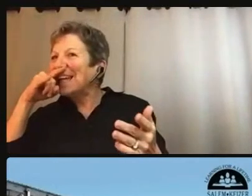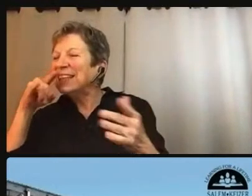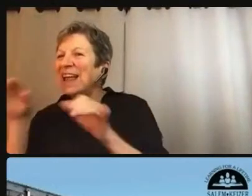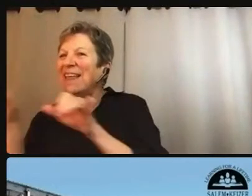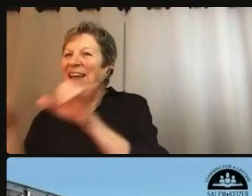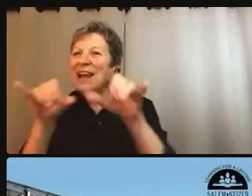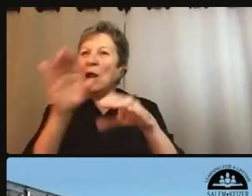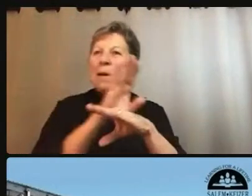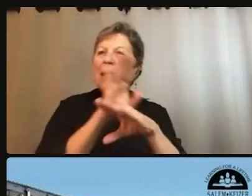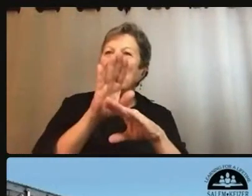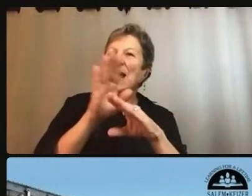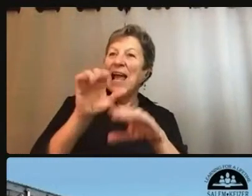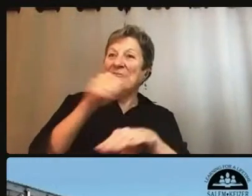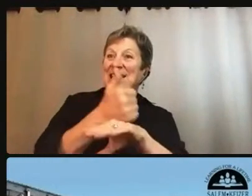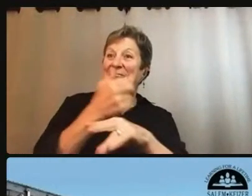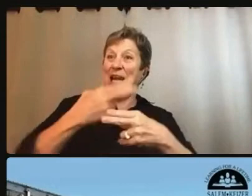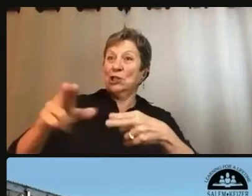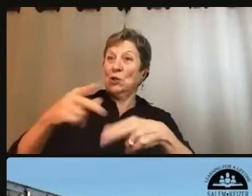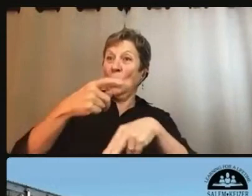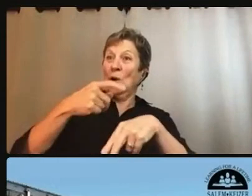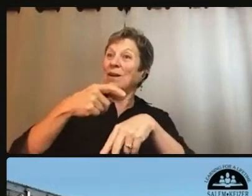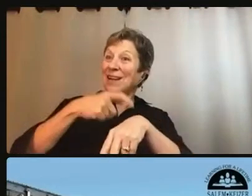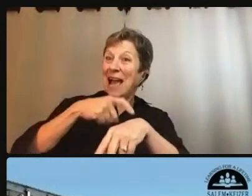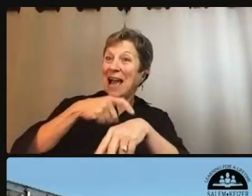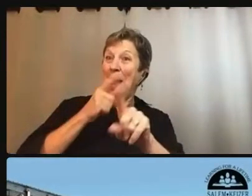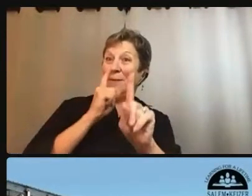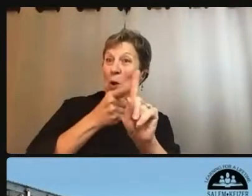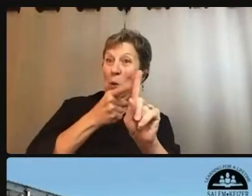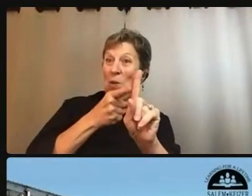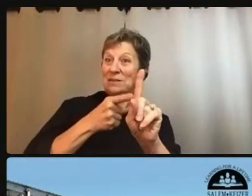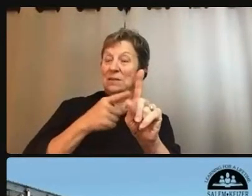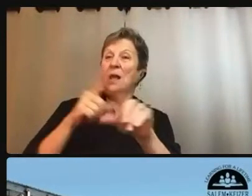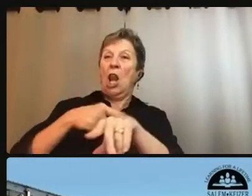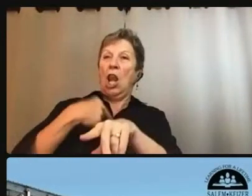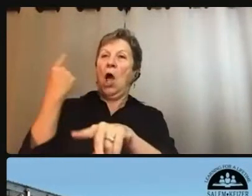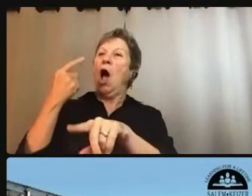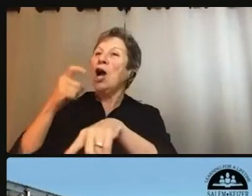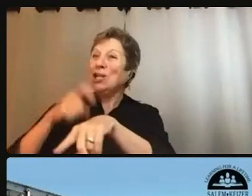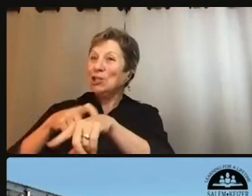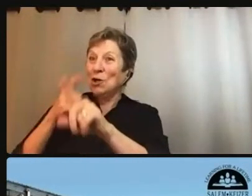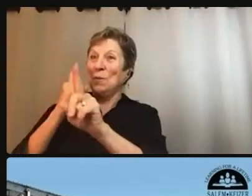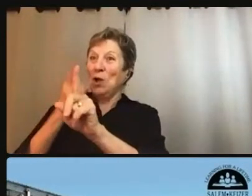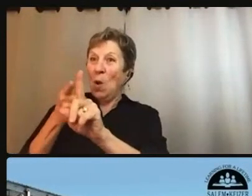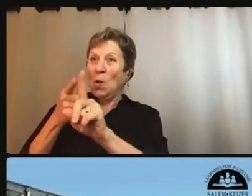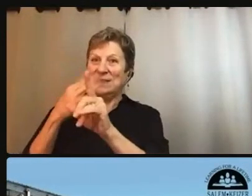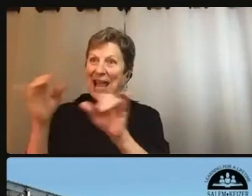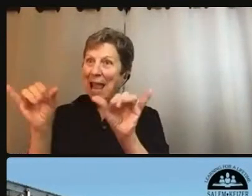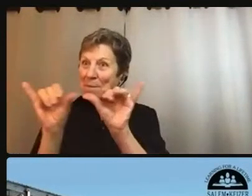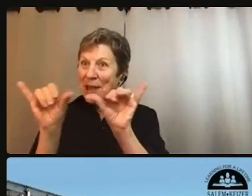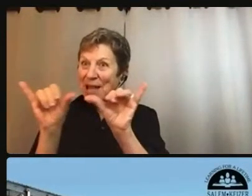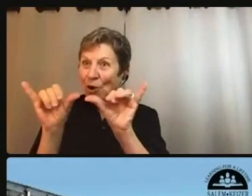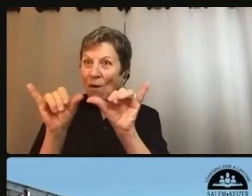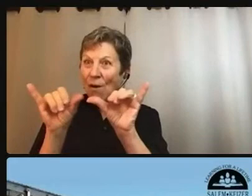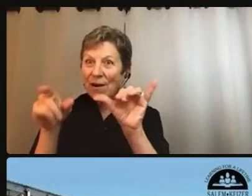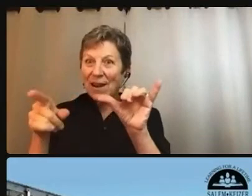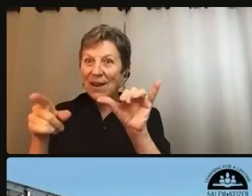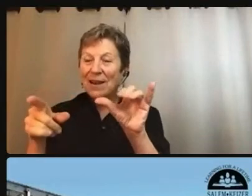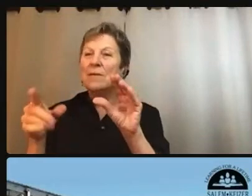I DID KIND OF THE SAME THING FOR MY CHILDREN AS I DID MY BUSINESSES WHERE I SELL IT.